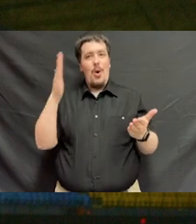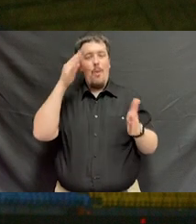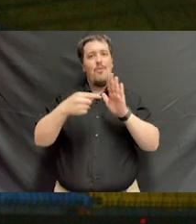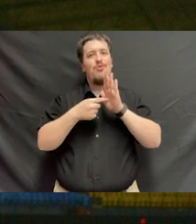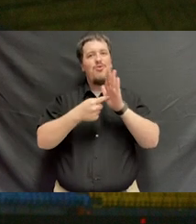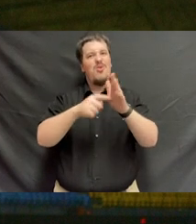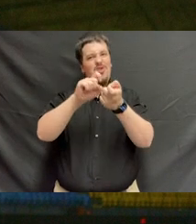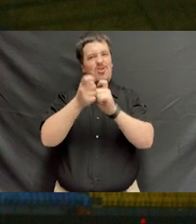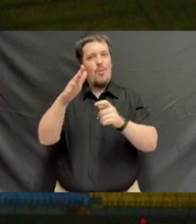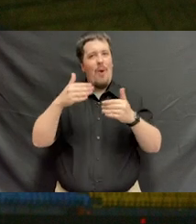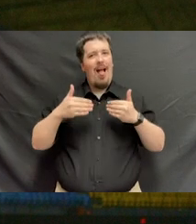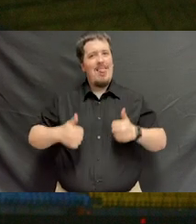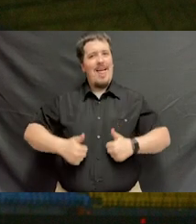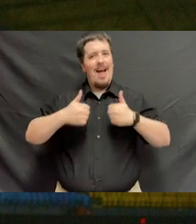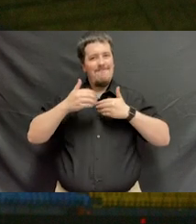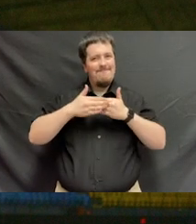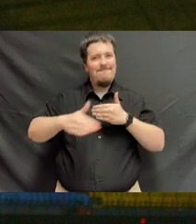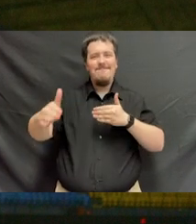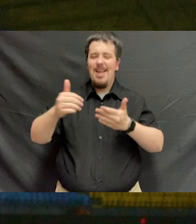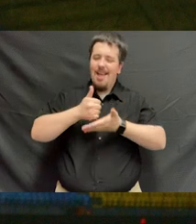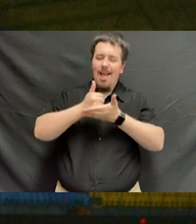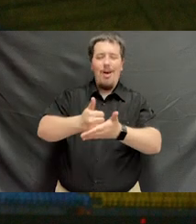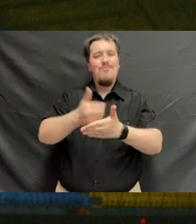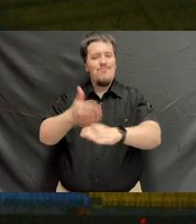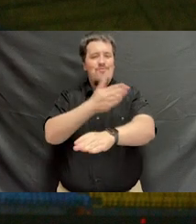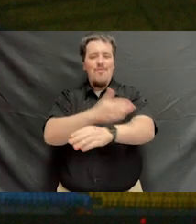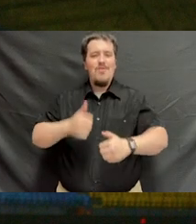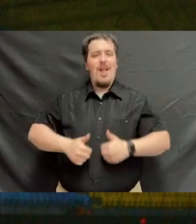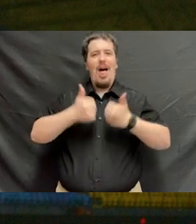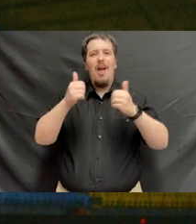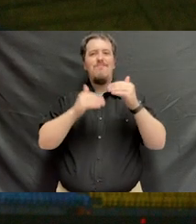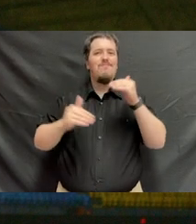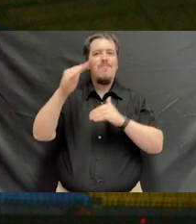will shape your life and enrich your life beyond anything you could have predicted.